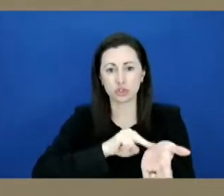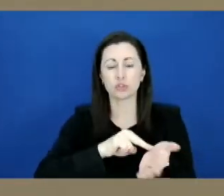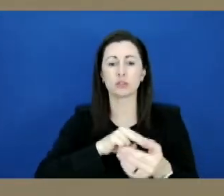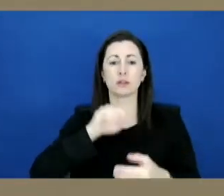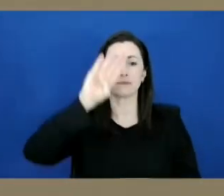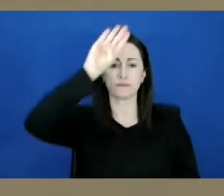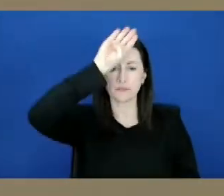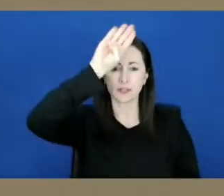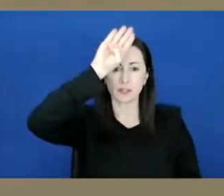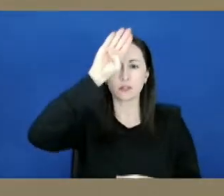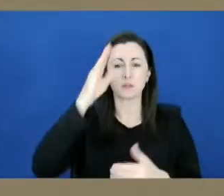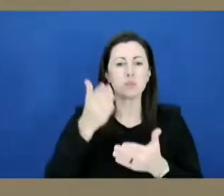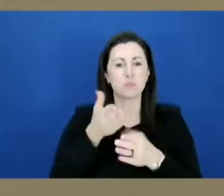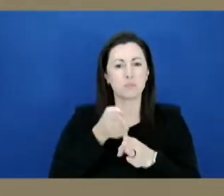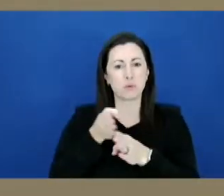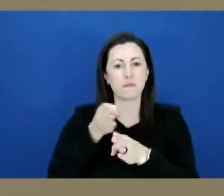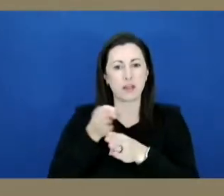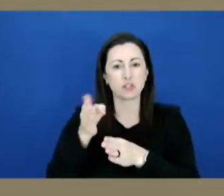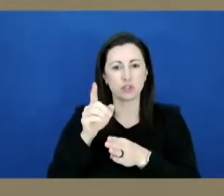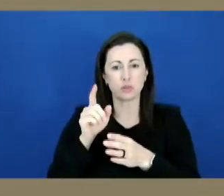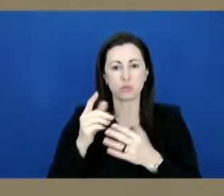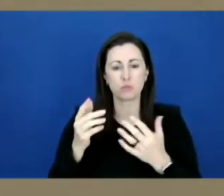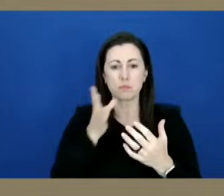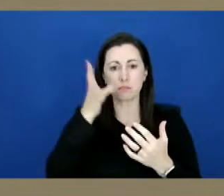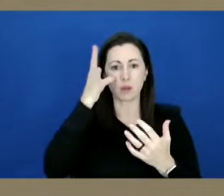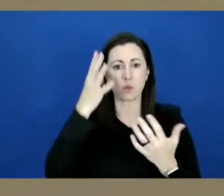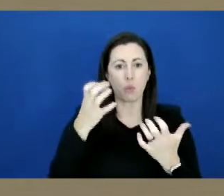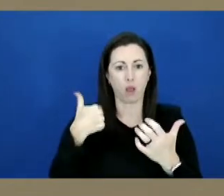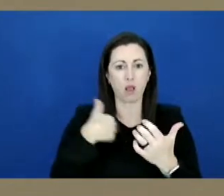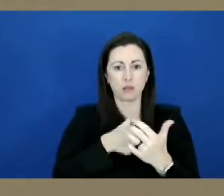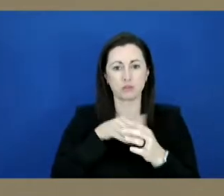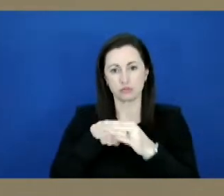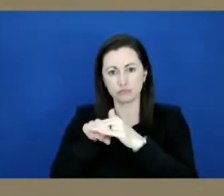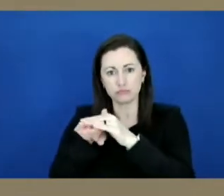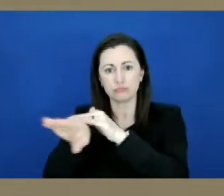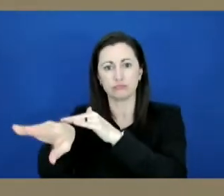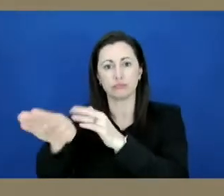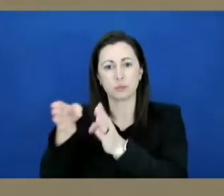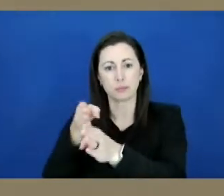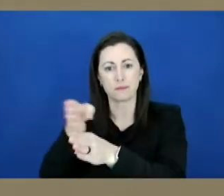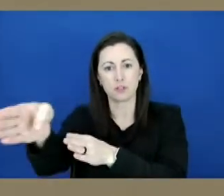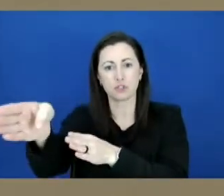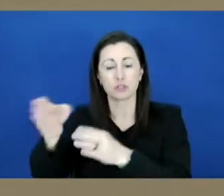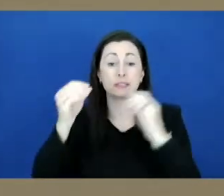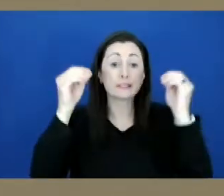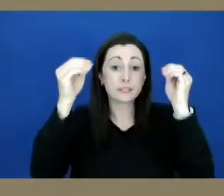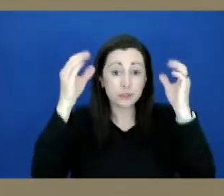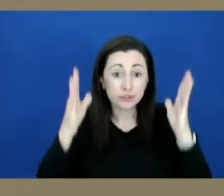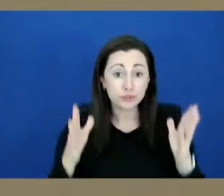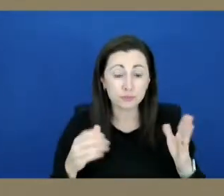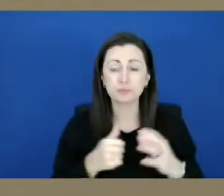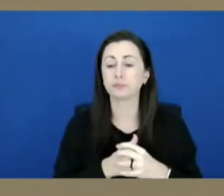AND THOSE KINDS OF THINGS, PROFESSIONS THAT THEY WANTED US